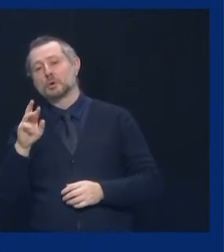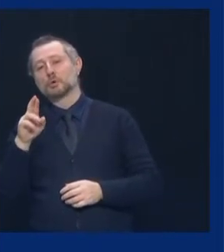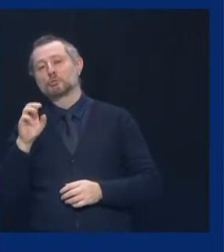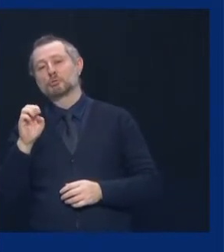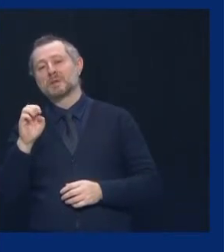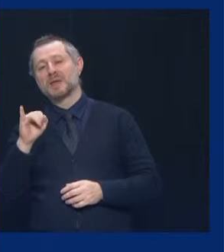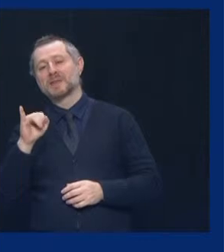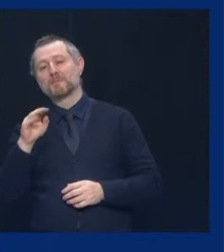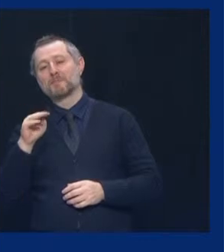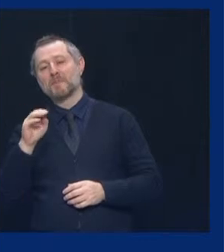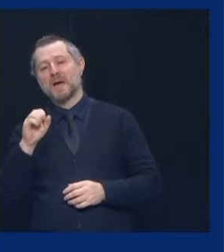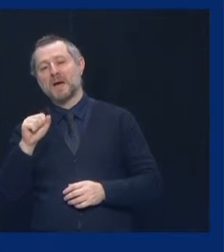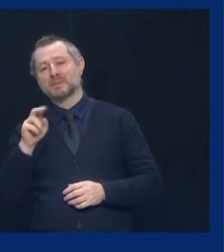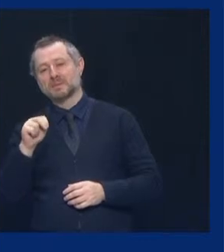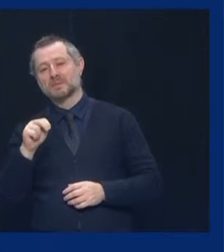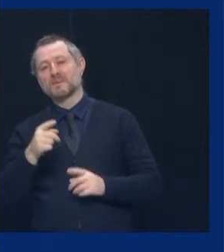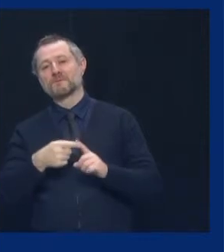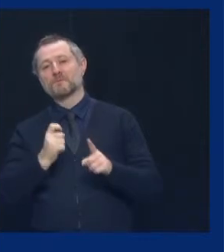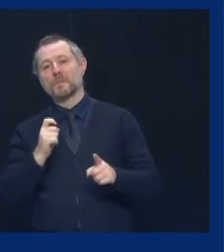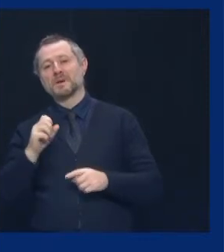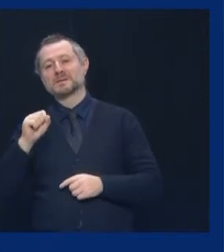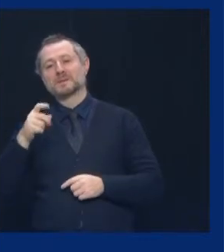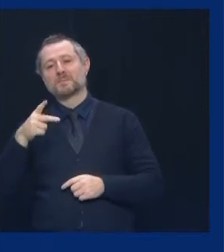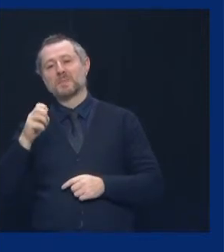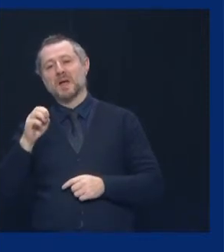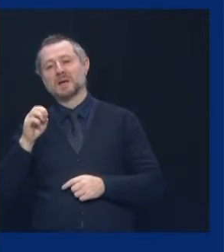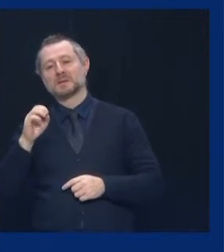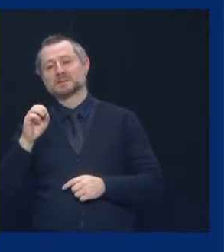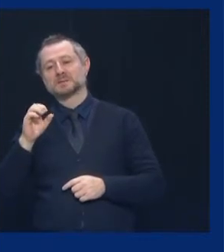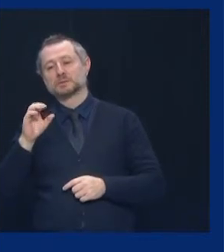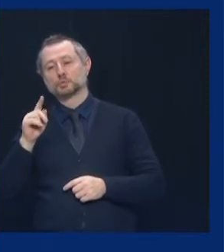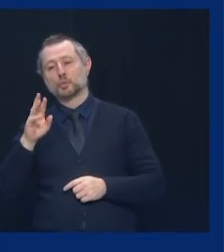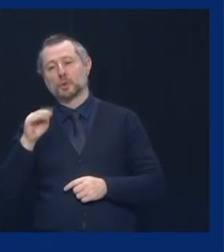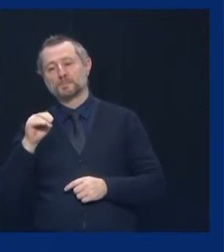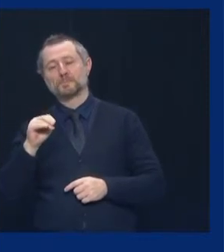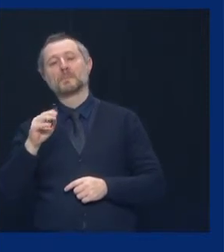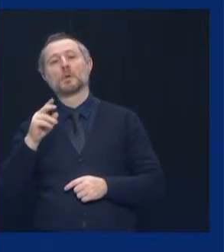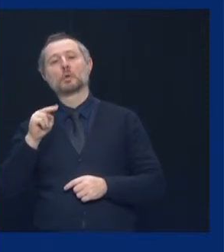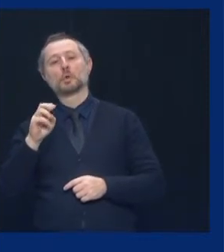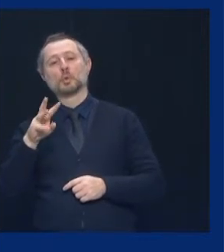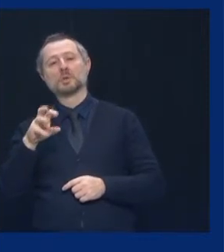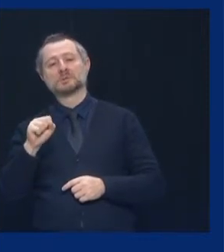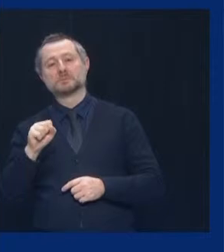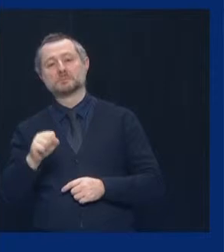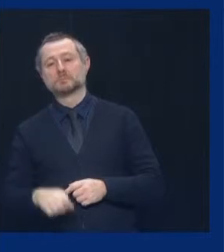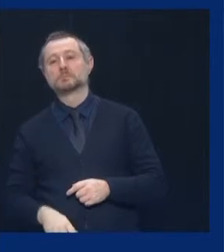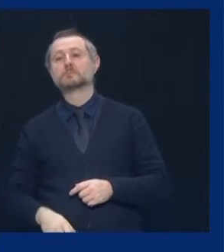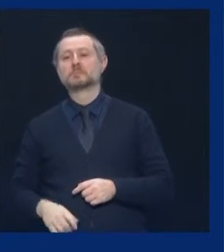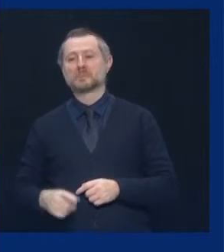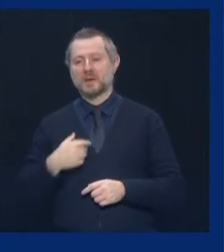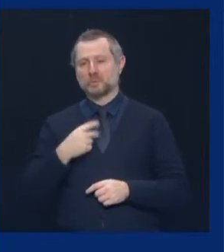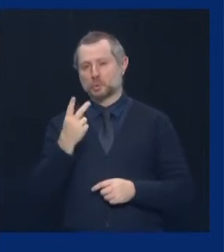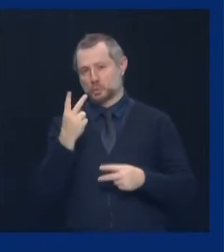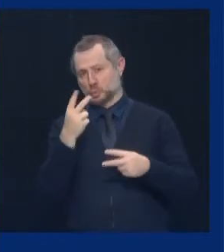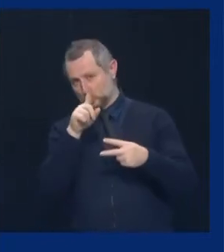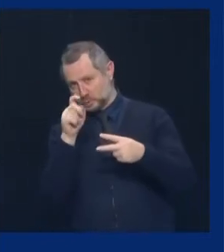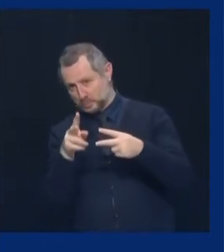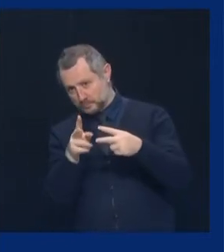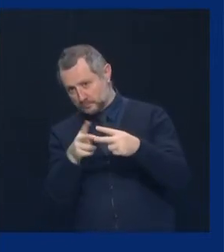OPERATOR? YOUR NEXT QUESTION COMES FROM NICK RISEMAN FROM SPECTRUM NEWS. NICK, YOUR LINE IS NOW OPEN.